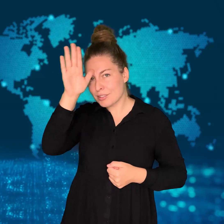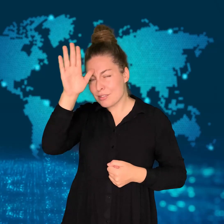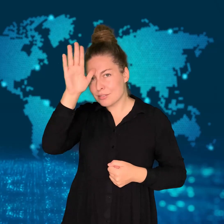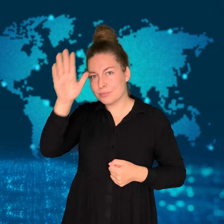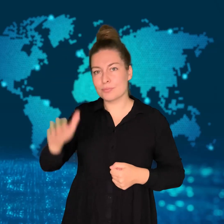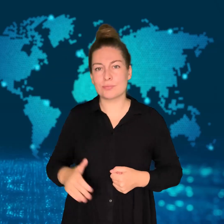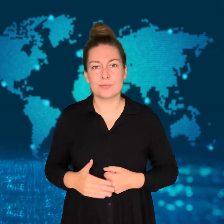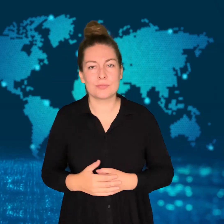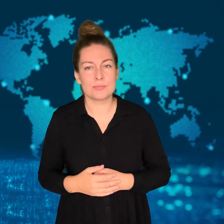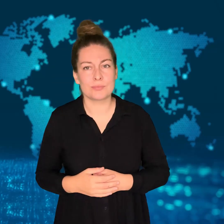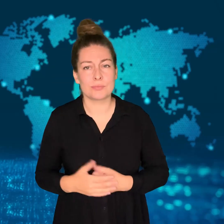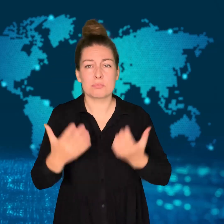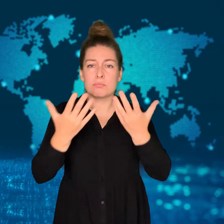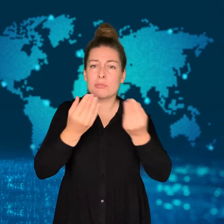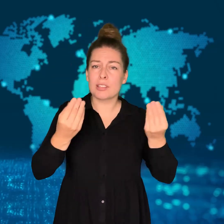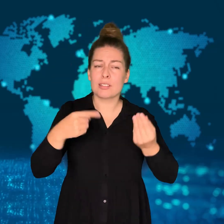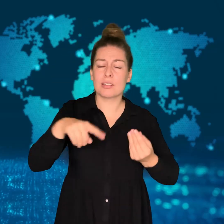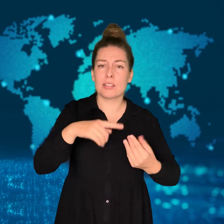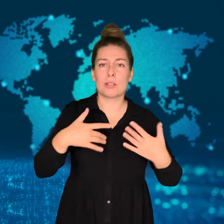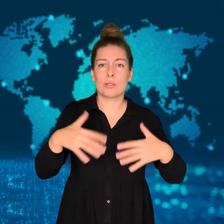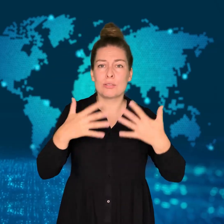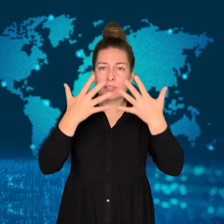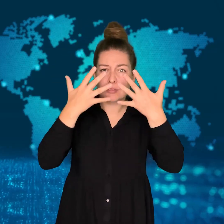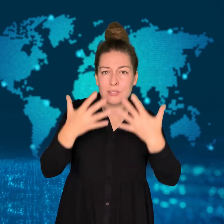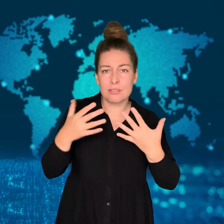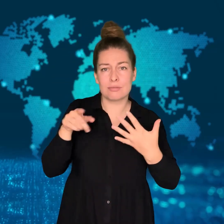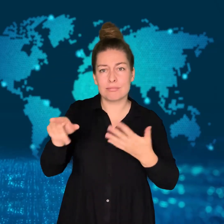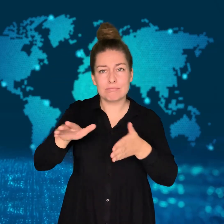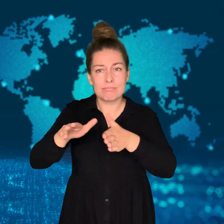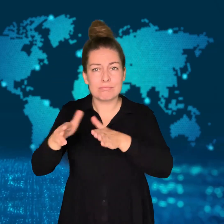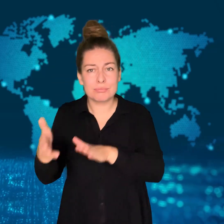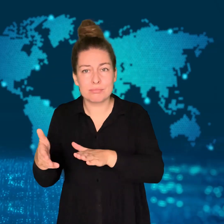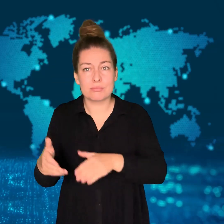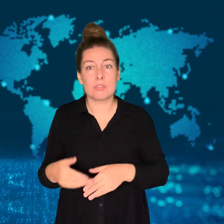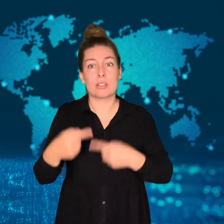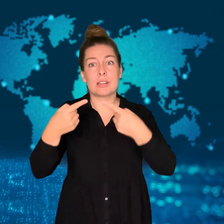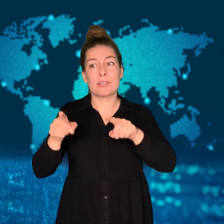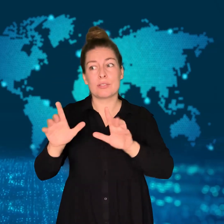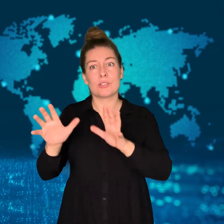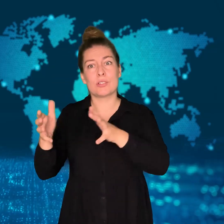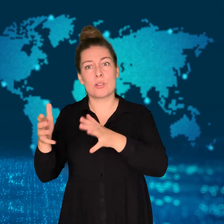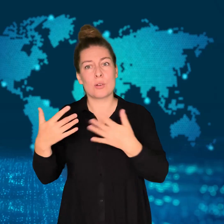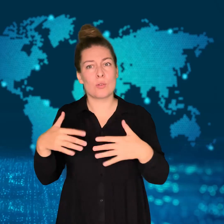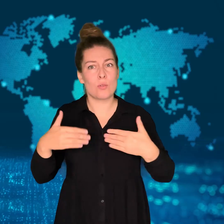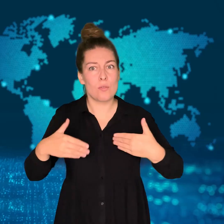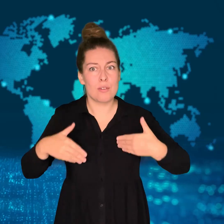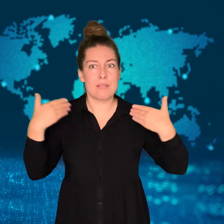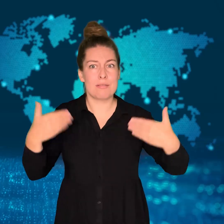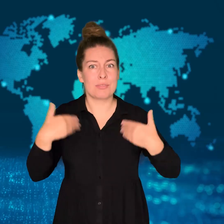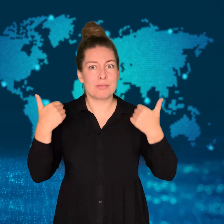the man who killed the TikTok personality.